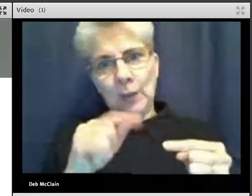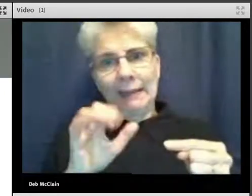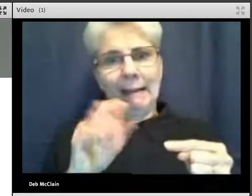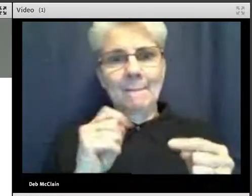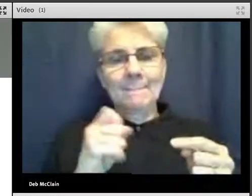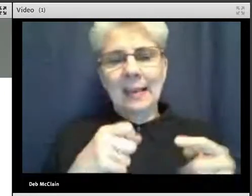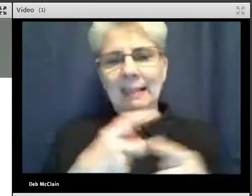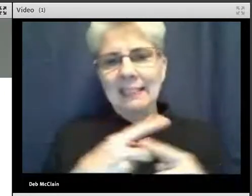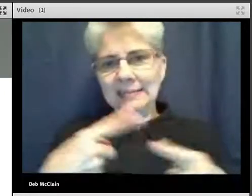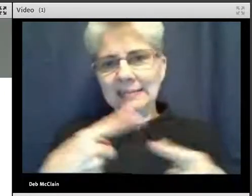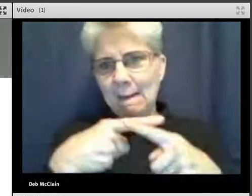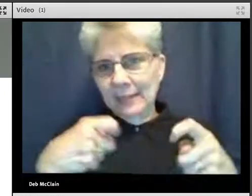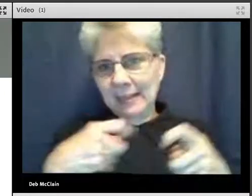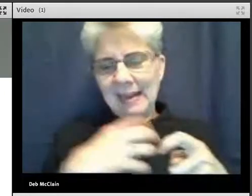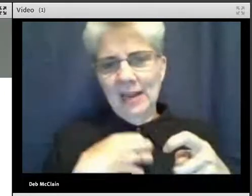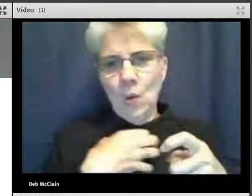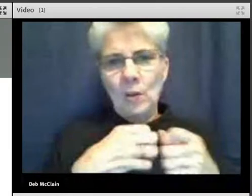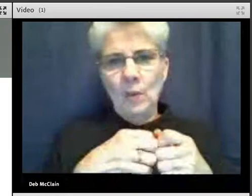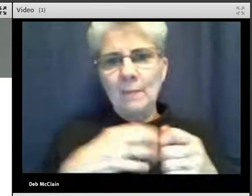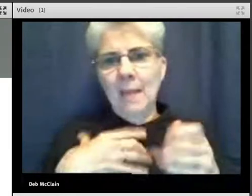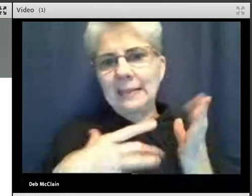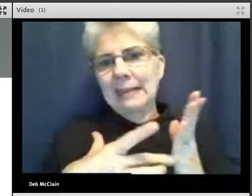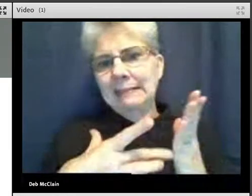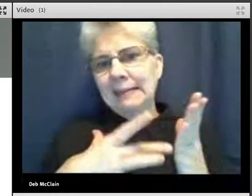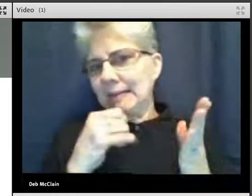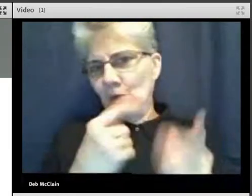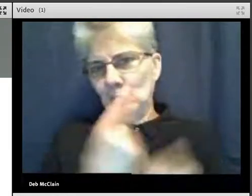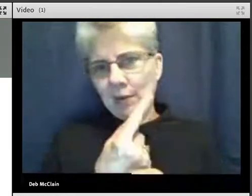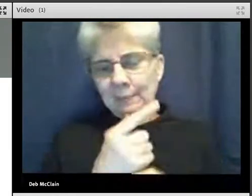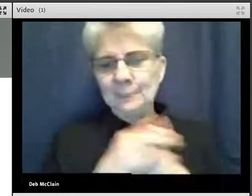And I was actually probably making people really annoyed with my technique.